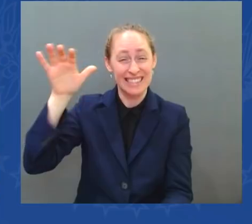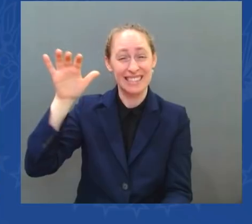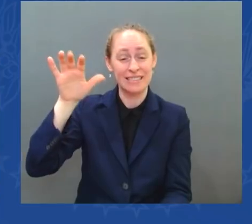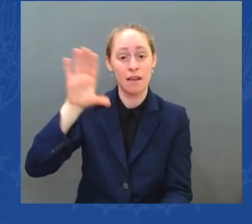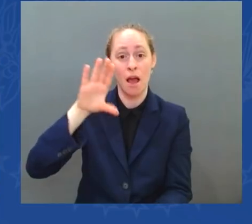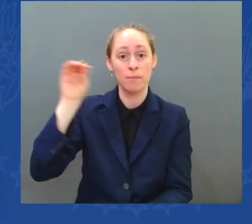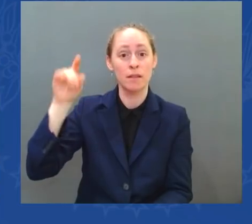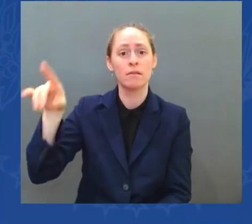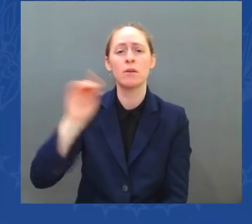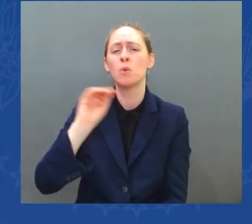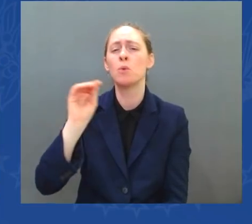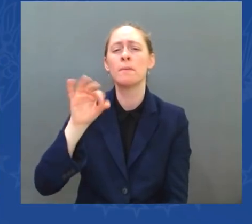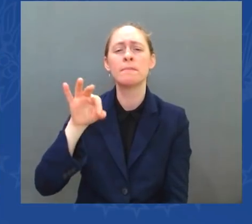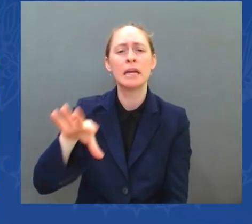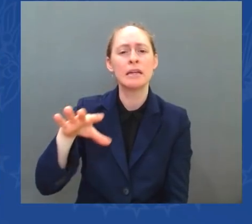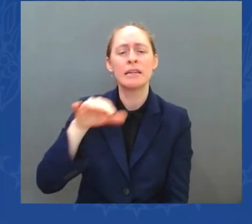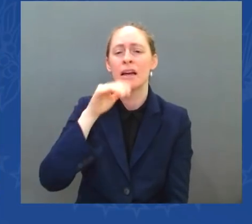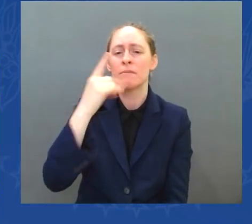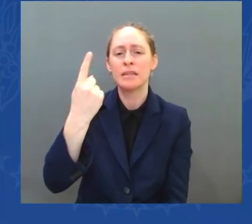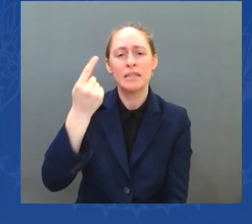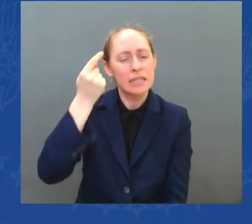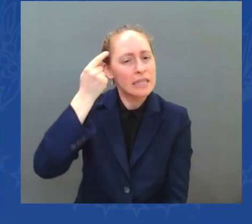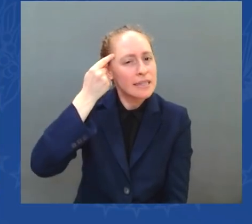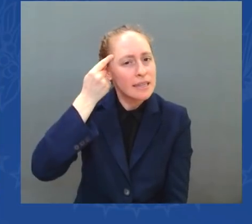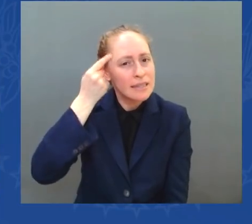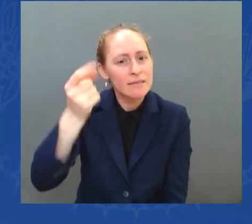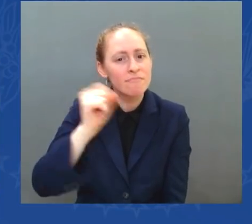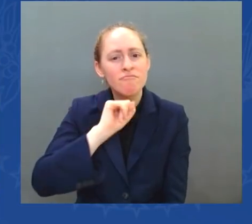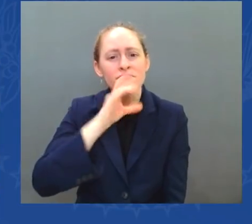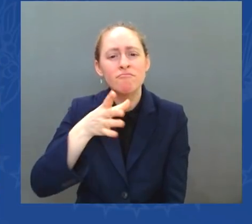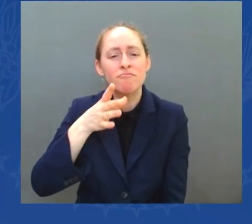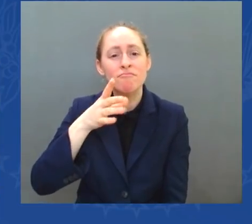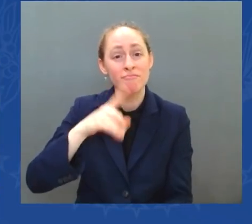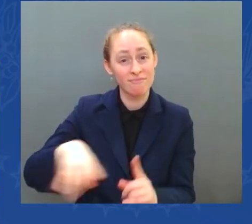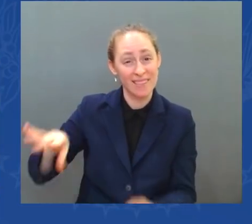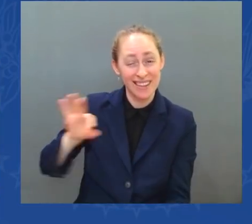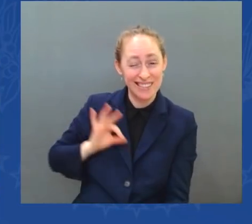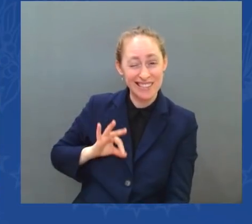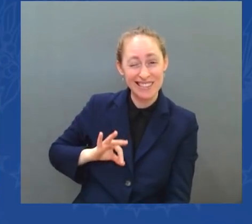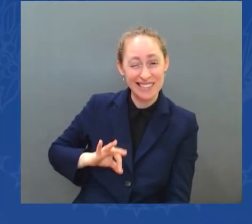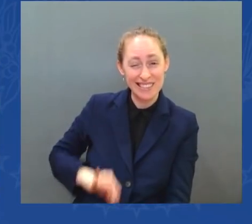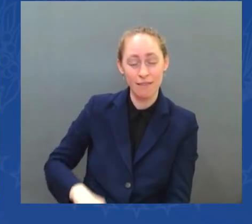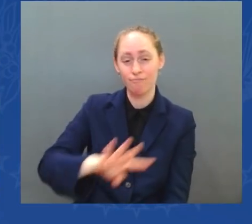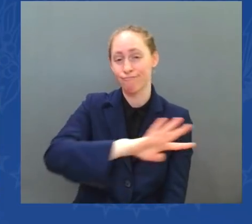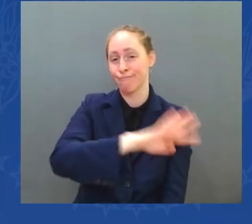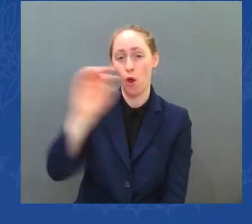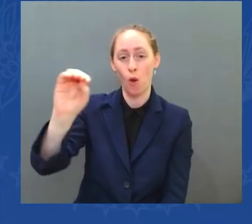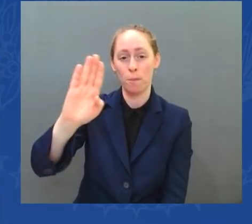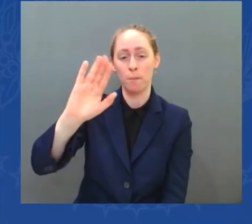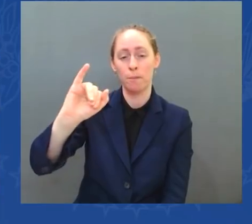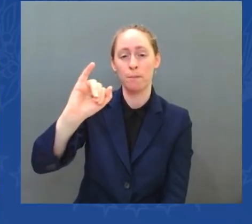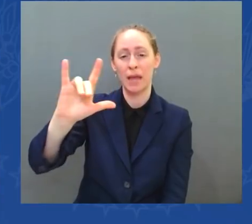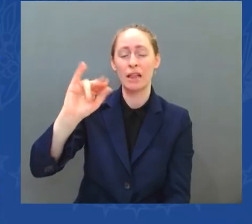So folks, look, we have to keep going on so many other issues to deliver the promise of America to all Americans.